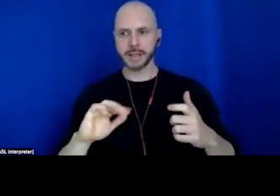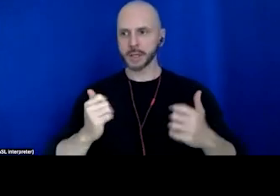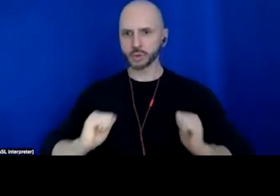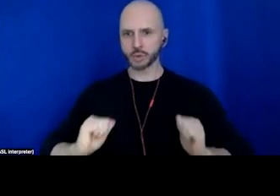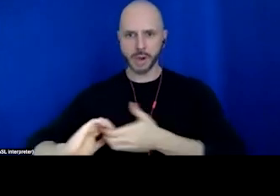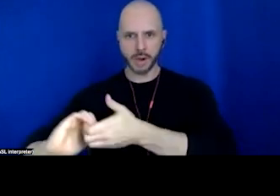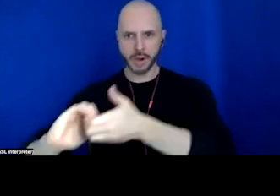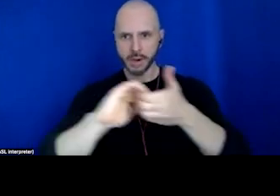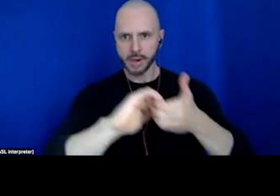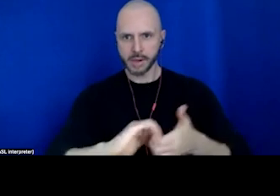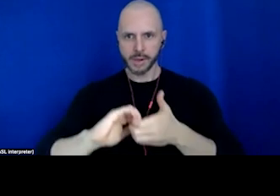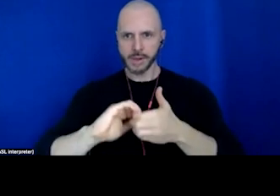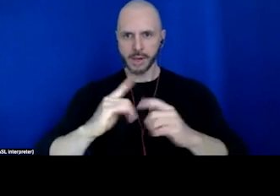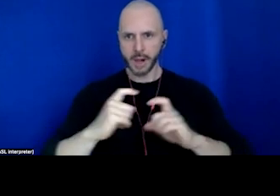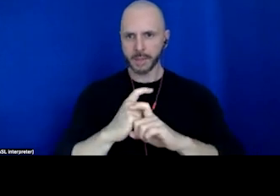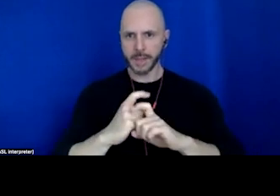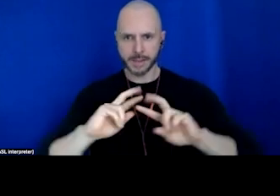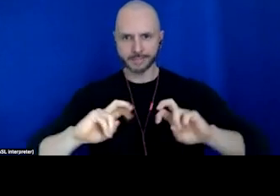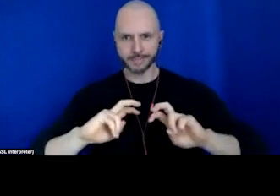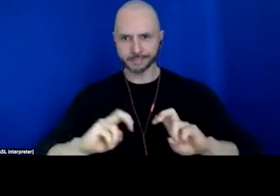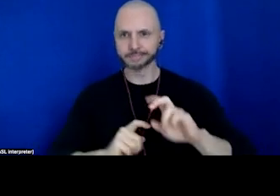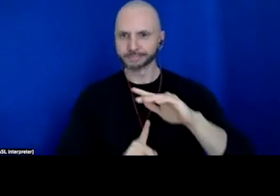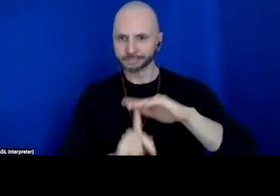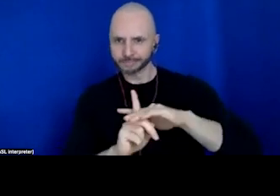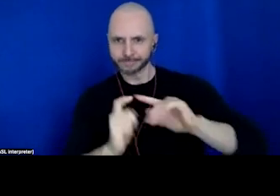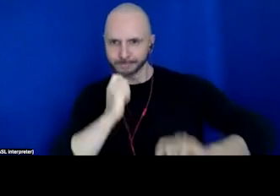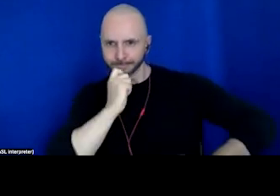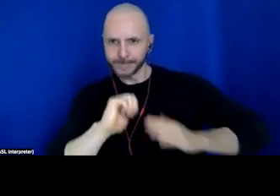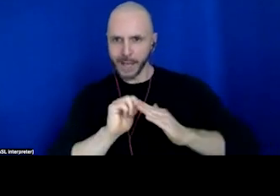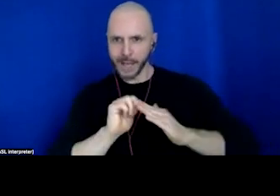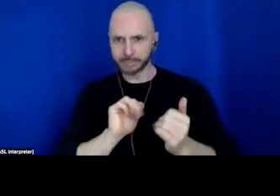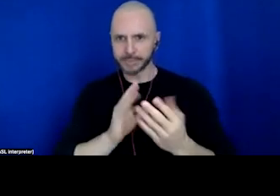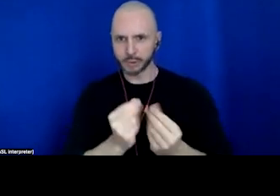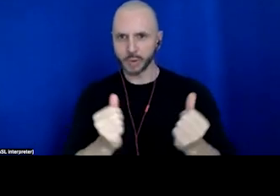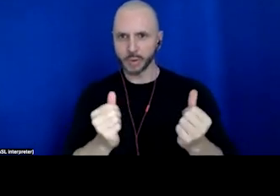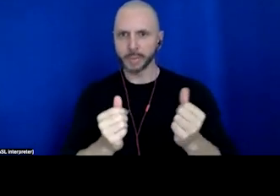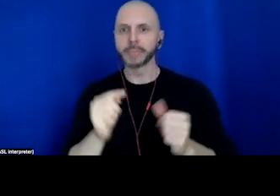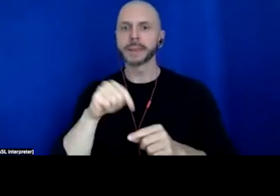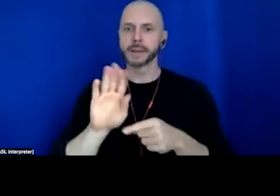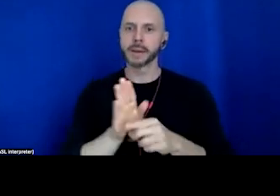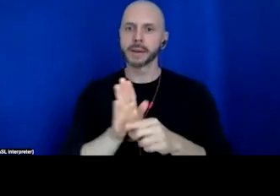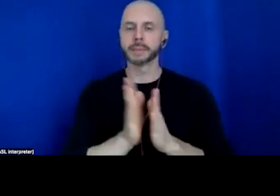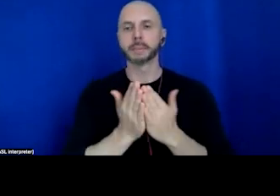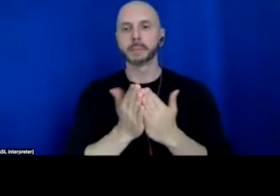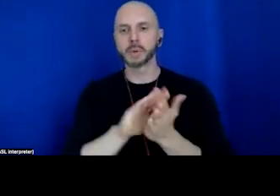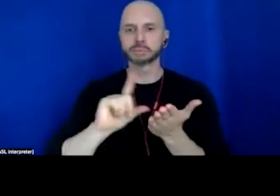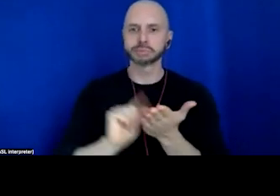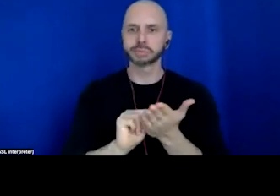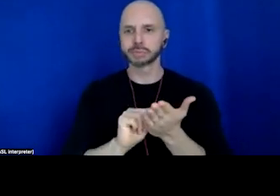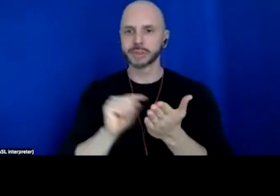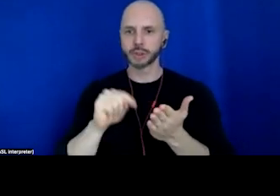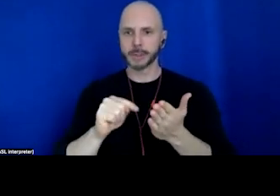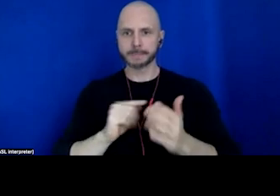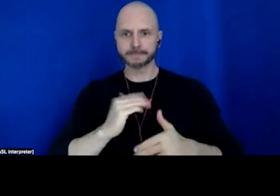has been instrumental in driving the success of numerous projects in the publishing sphere.